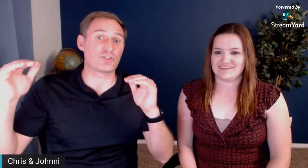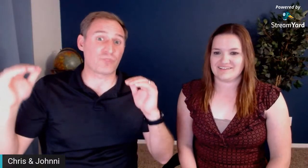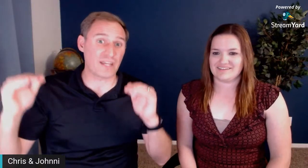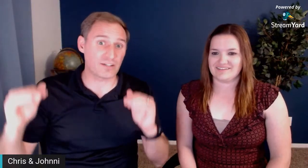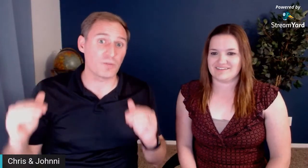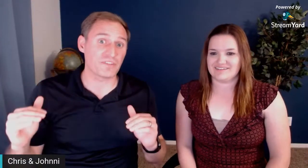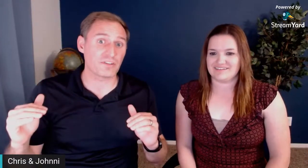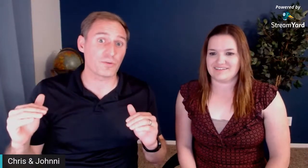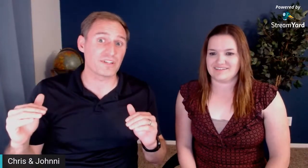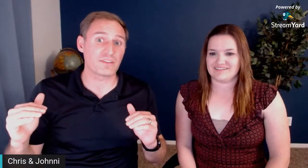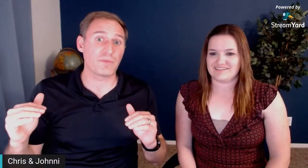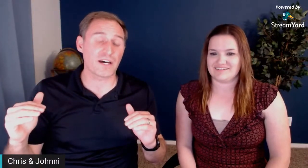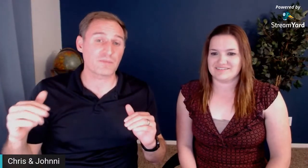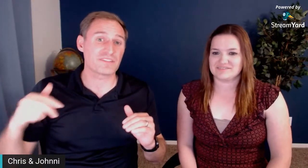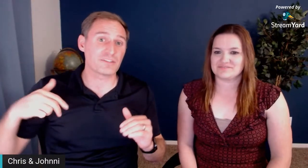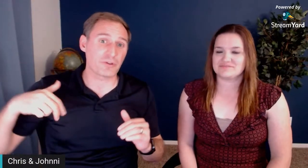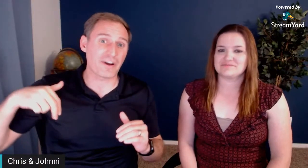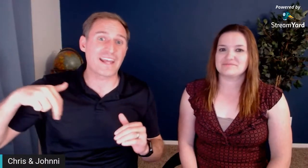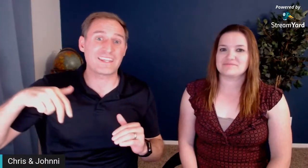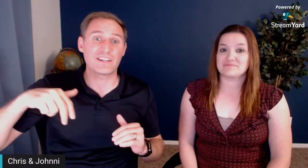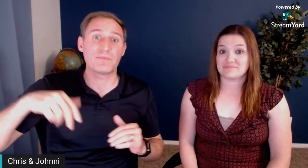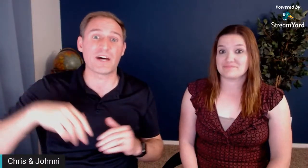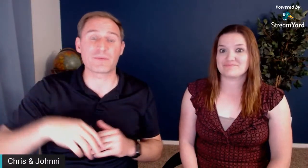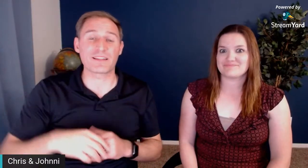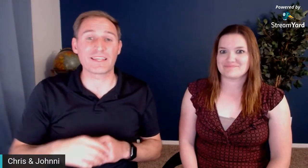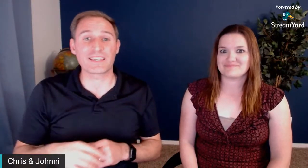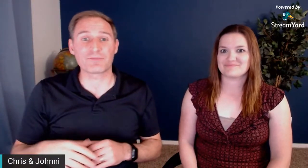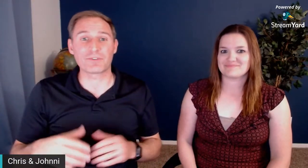drained almost all the way to the bottom and so we were hiking on the bottom of the lake and we were